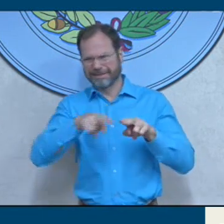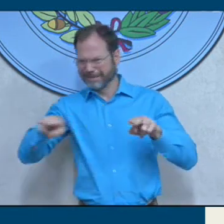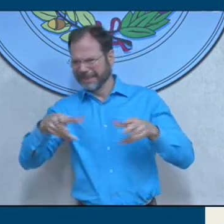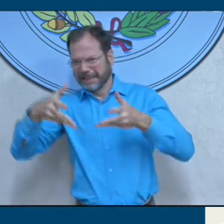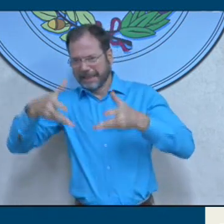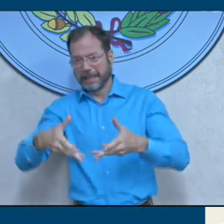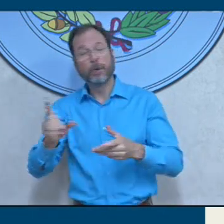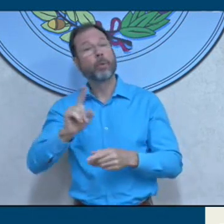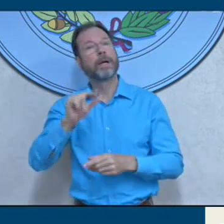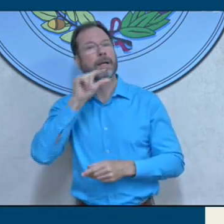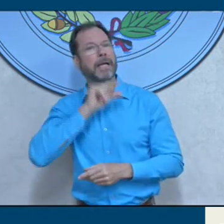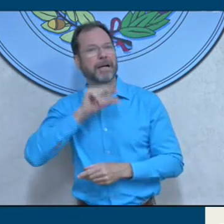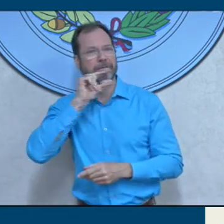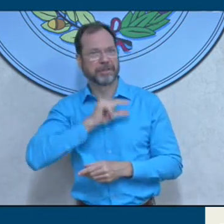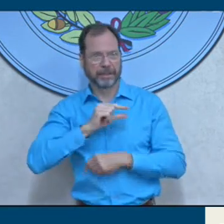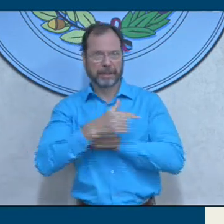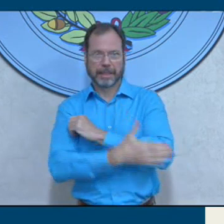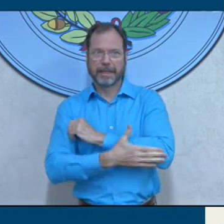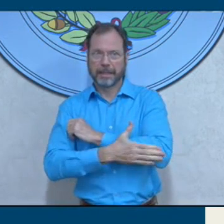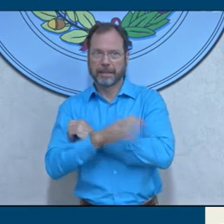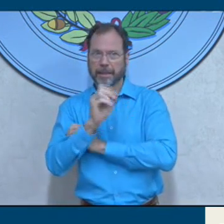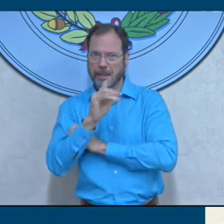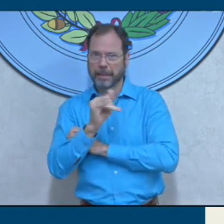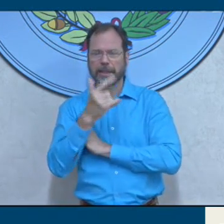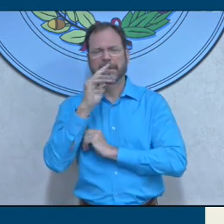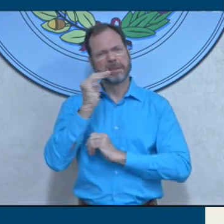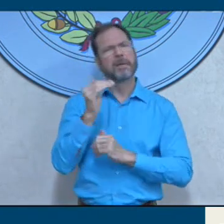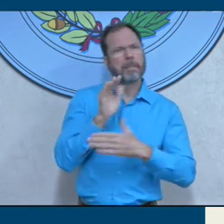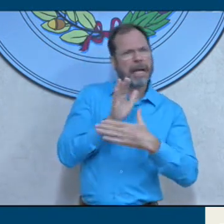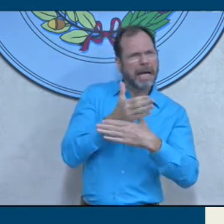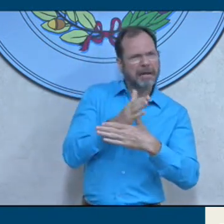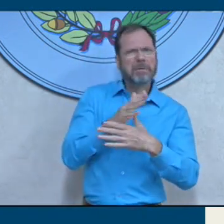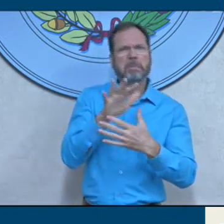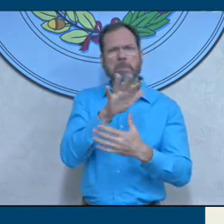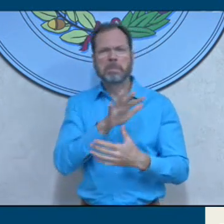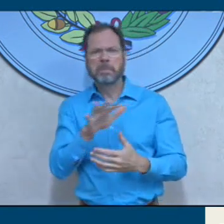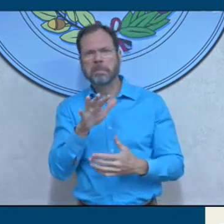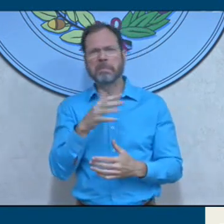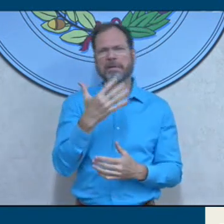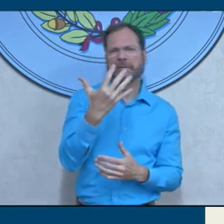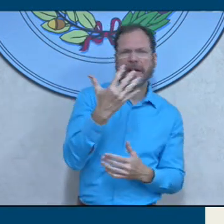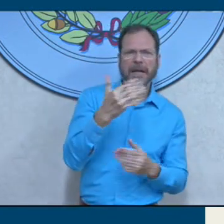PATIENTS REPRESENT MORE THEN AT 10% FROM THE HOSPITAL BEDS ARE AVAILABLE. AND THAT WOULD